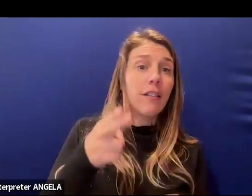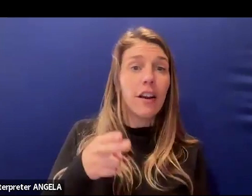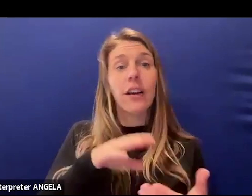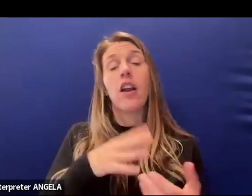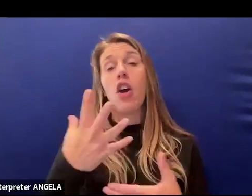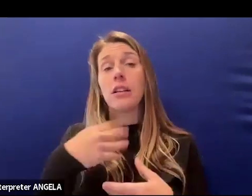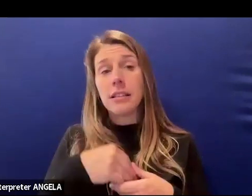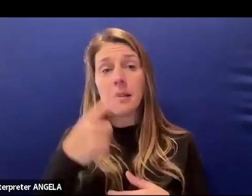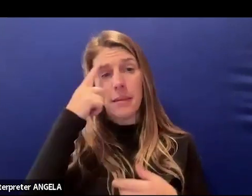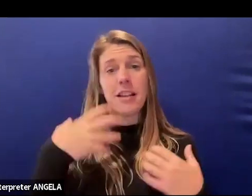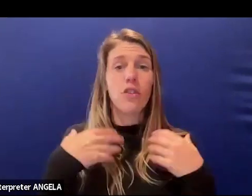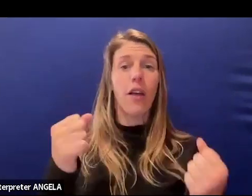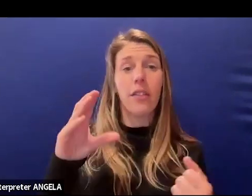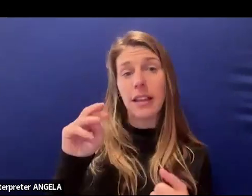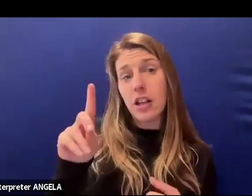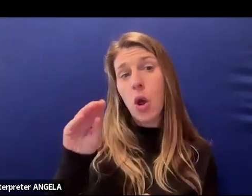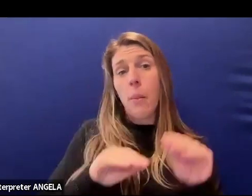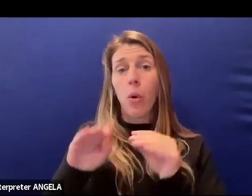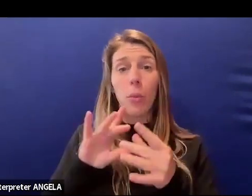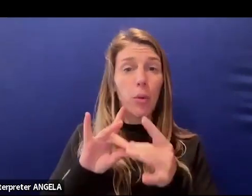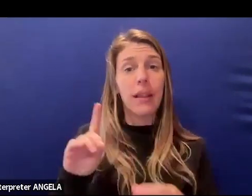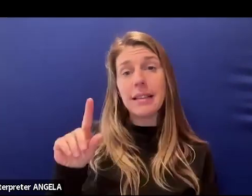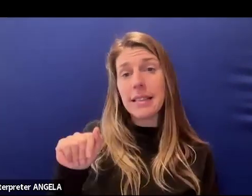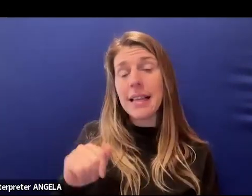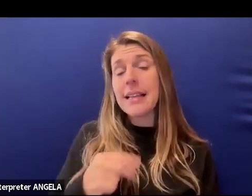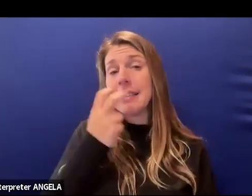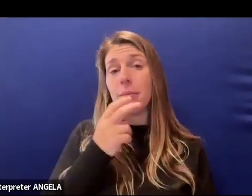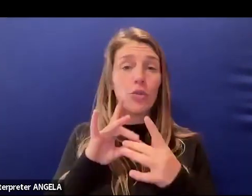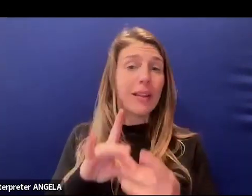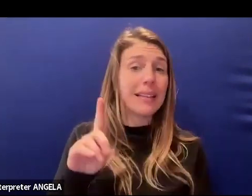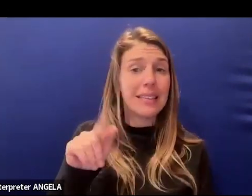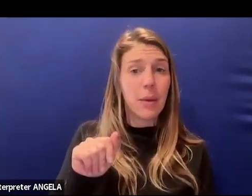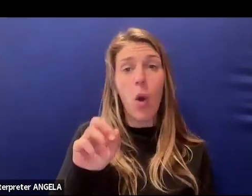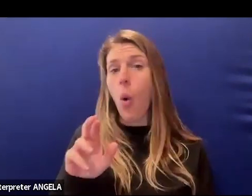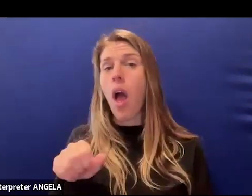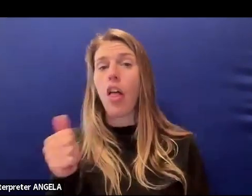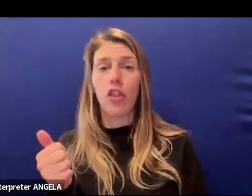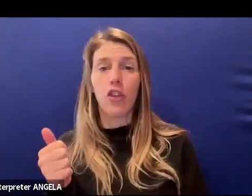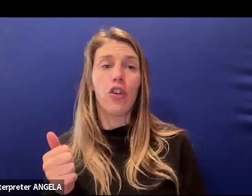learning disability, mental health condition, mobility-related disability, speech-related disability, and other."